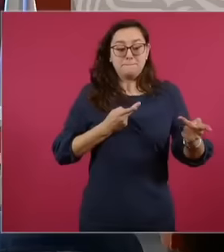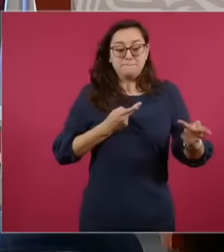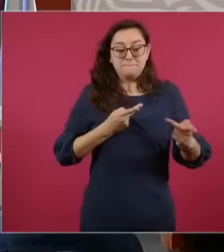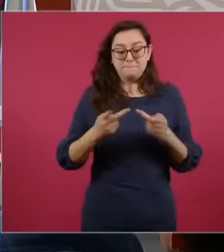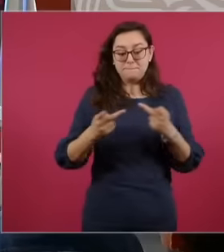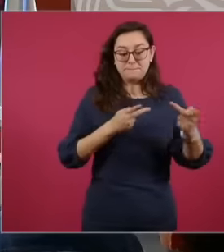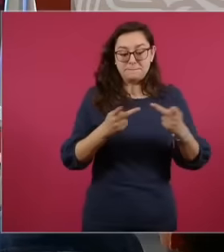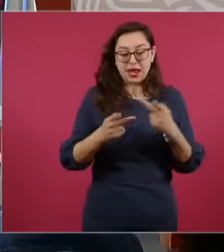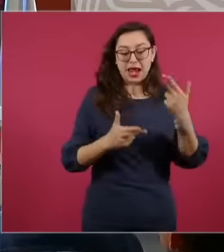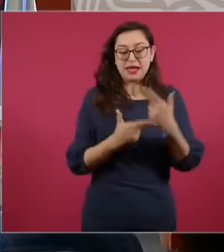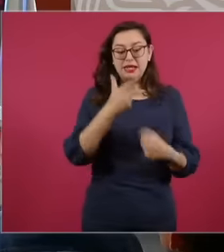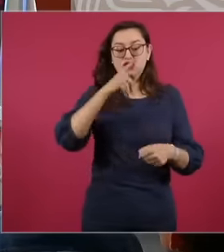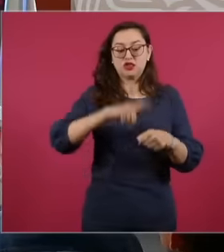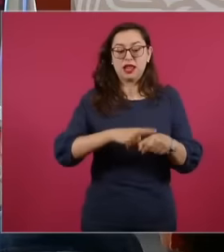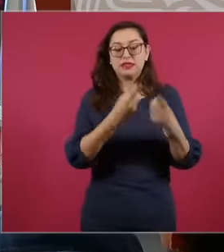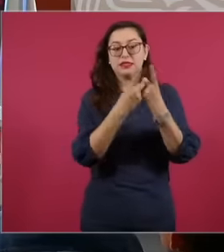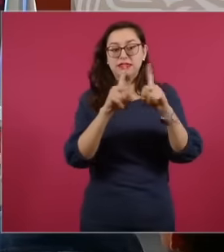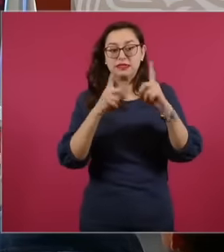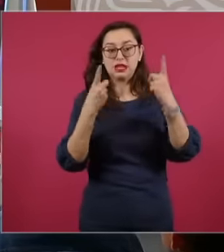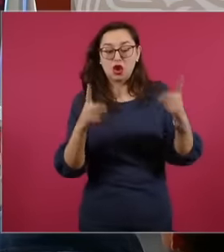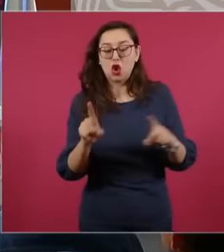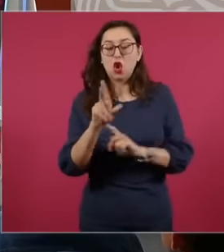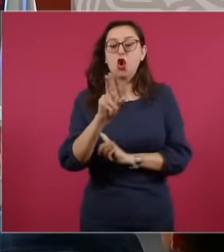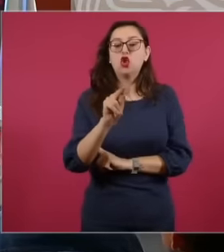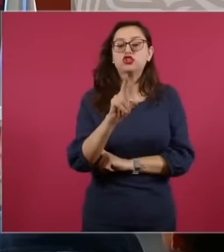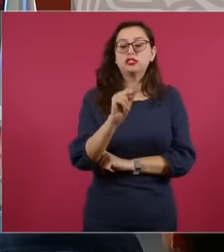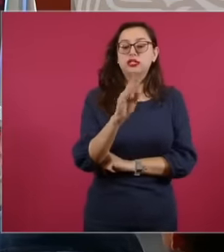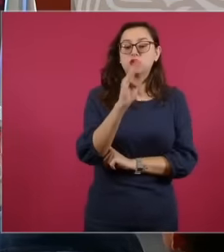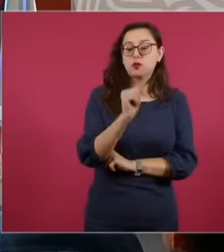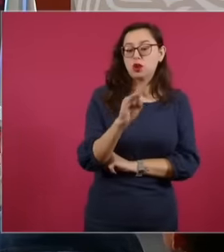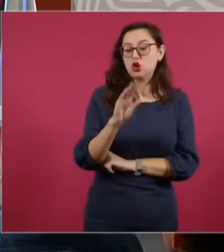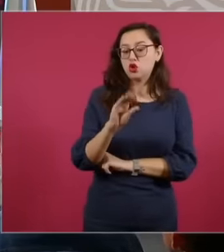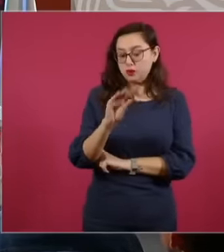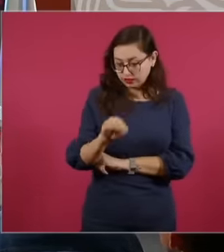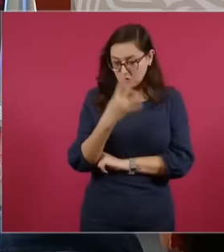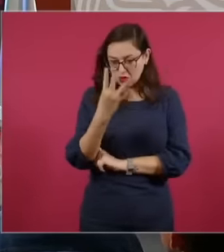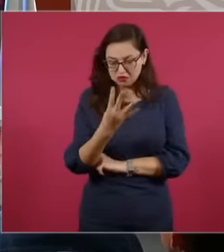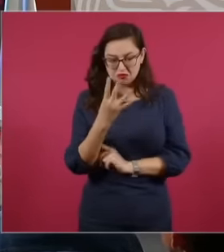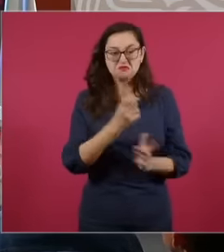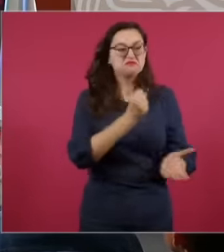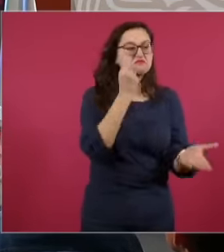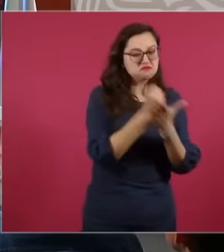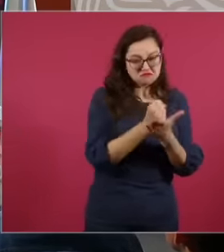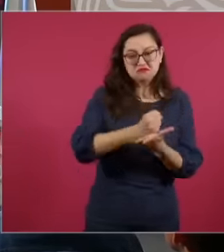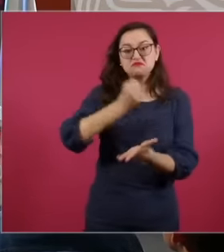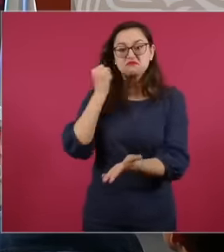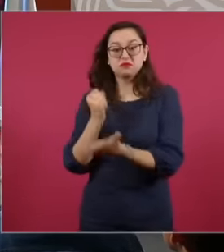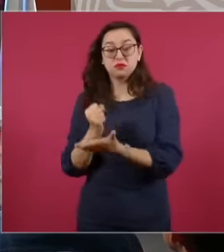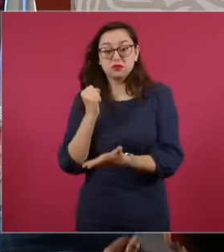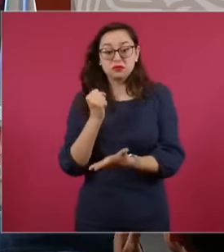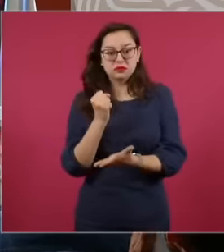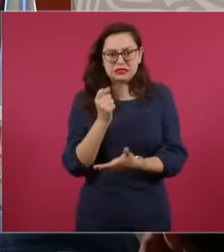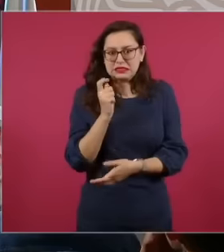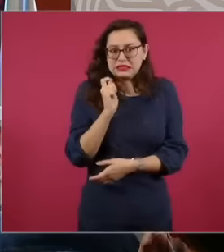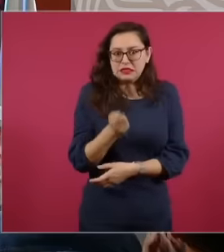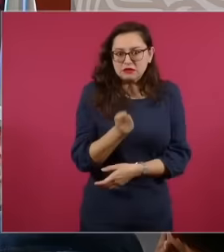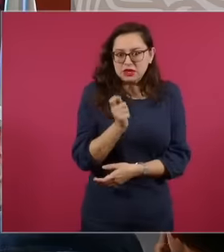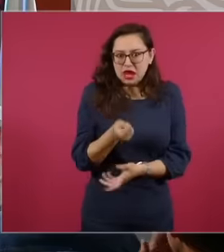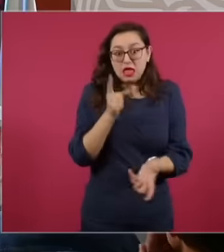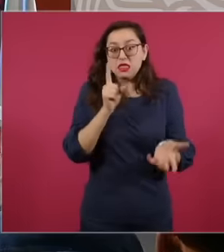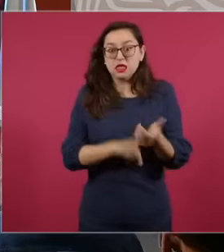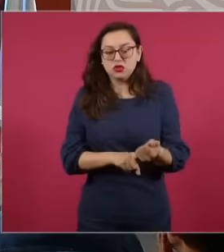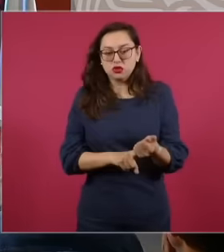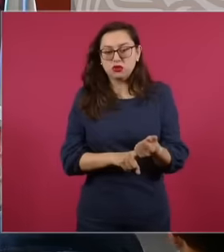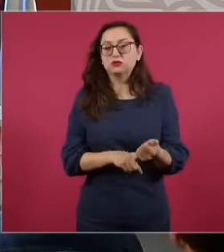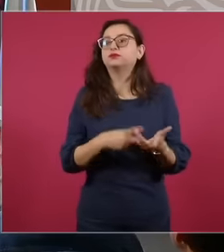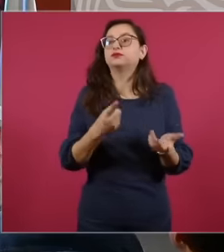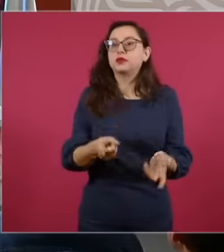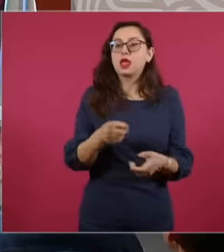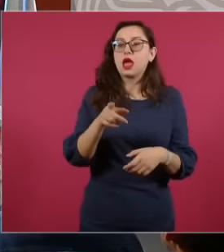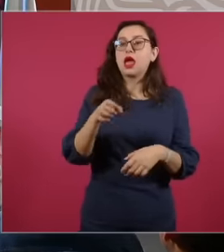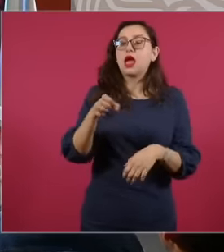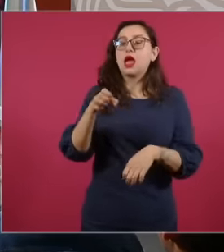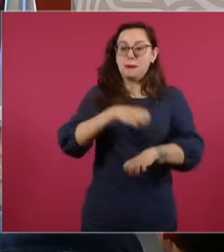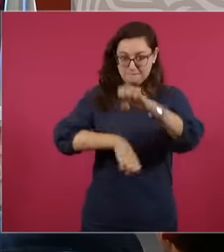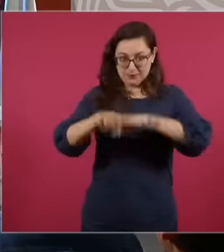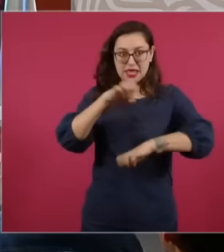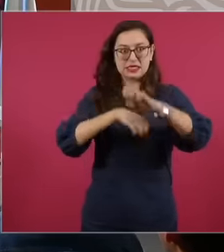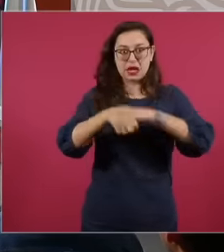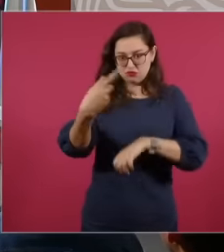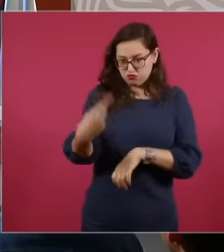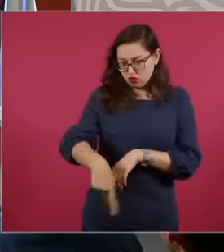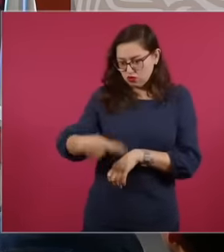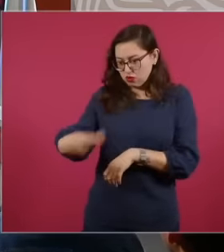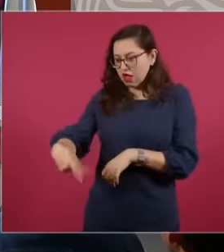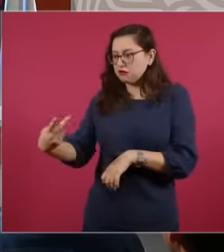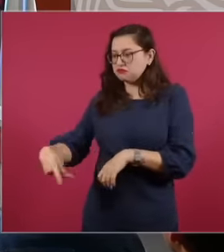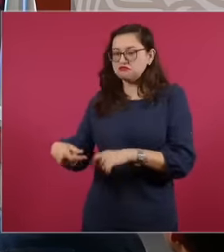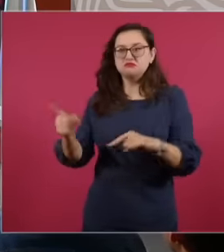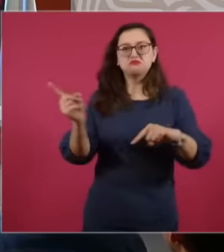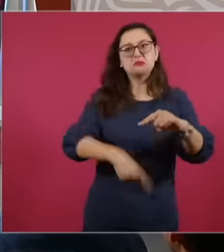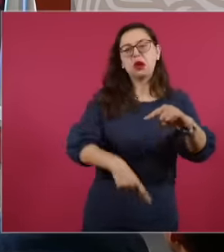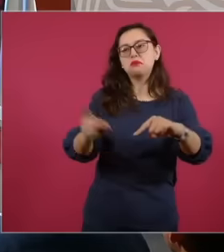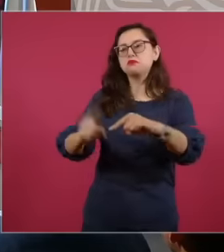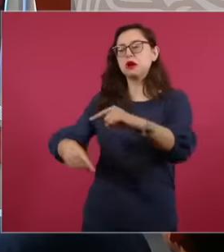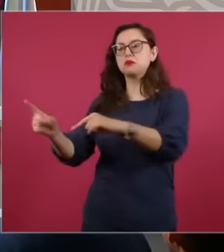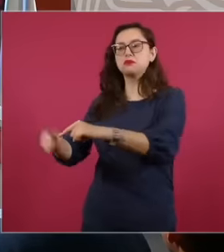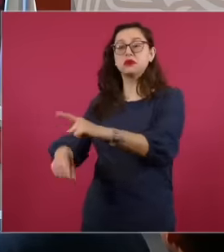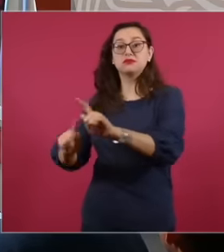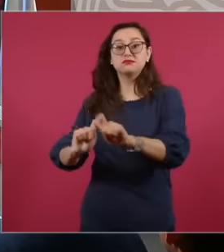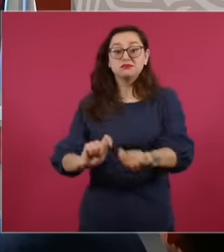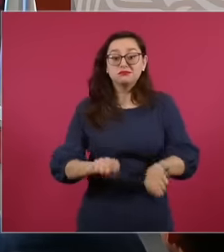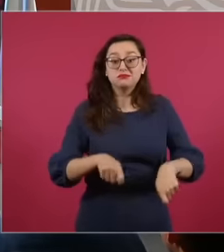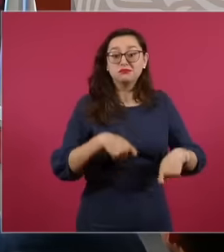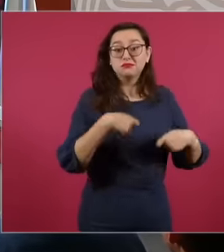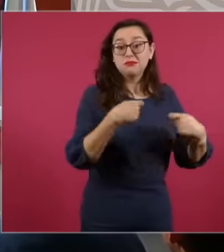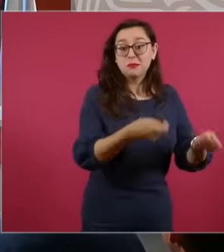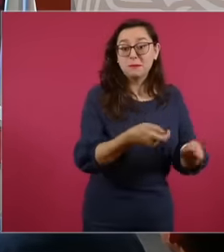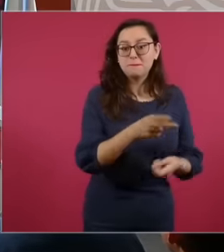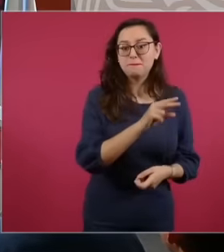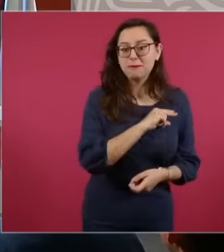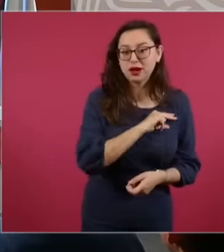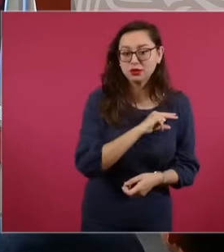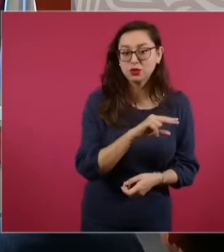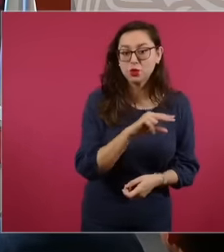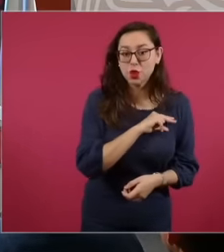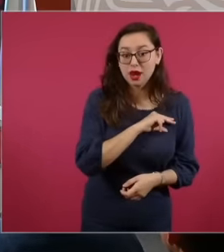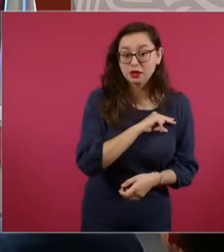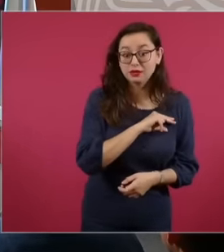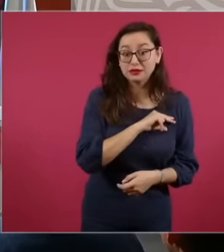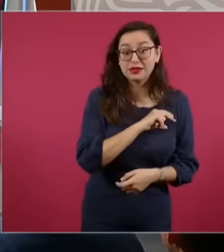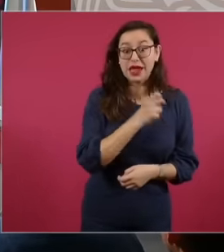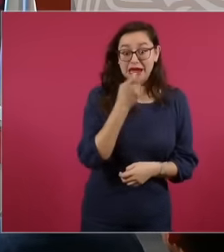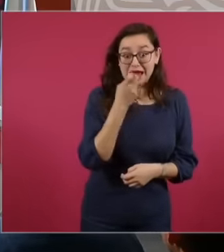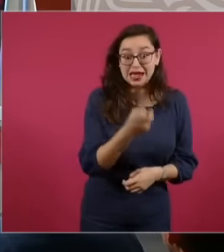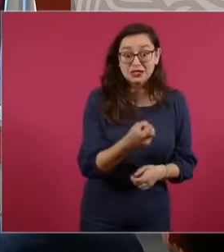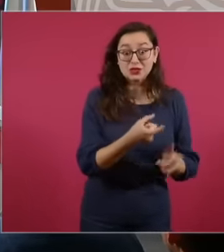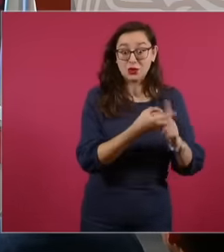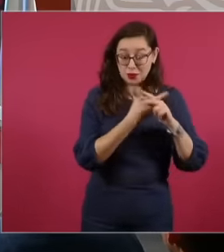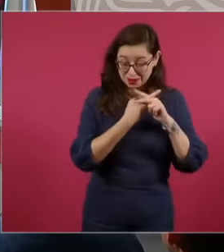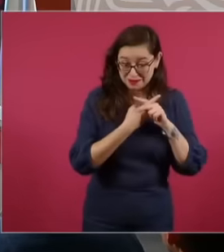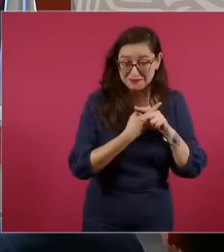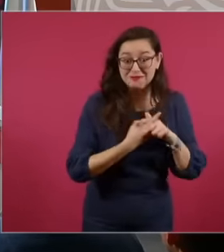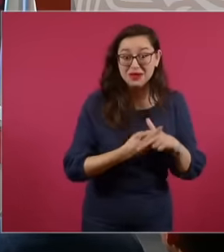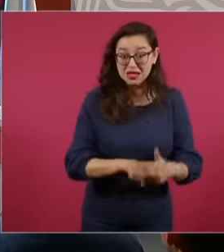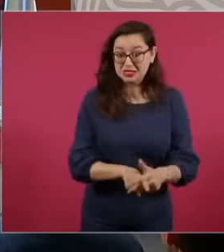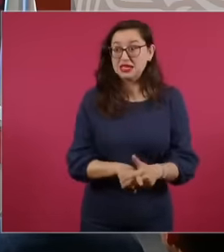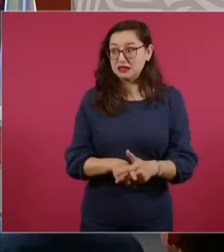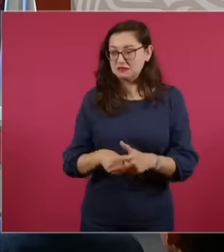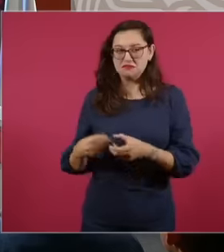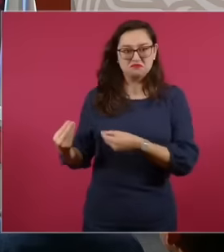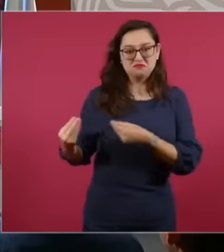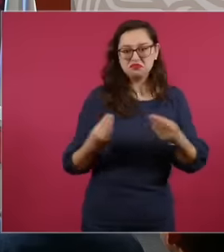8994 that allowed the sale of important public companies to the private sector Here begins the piñata